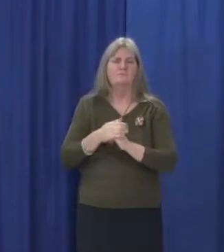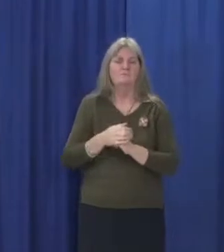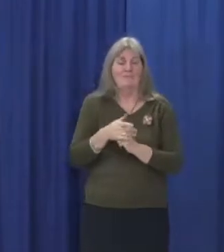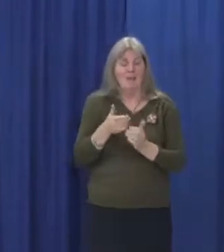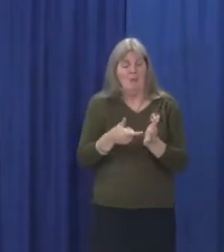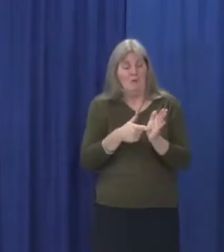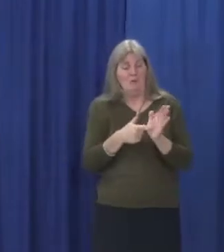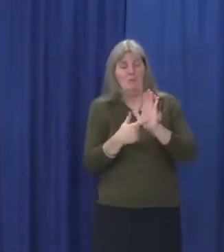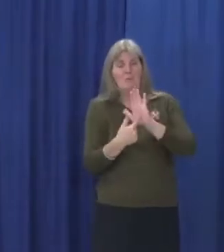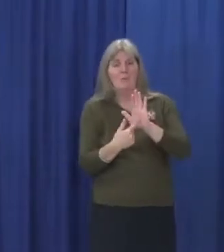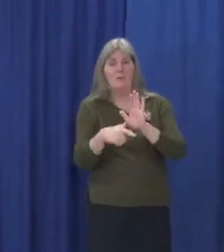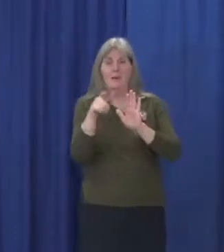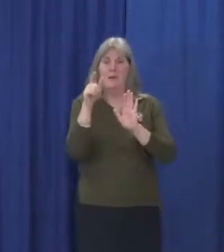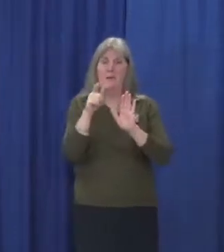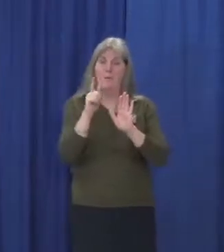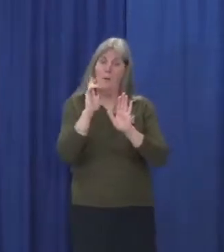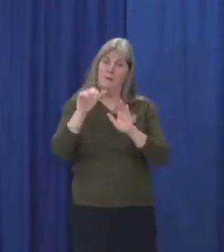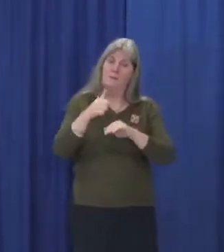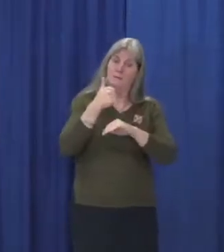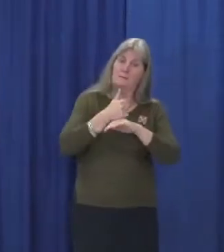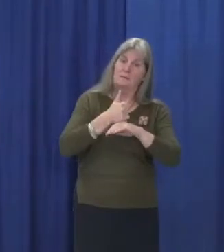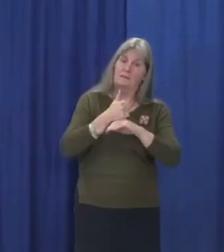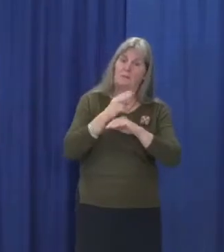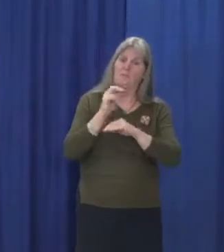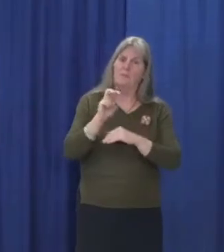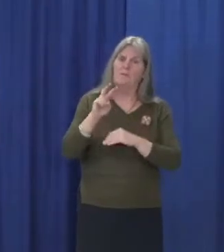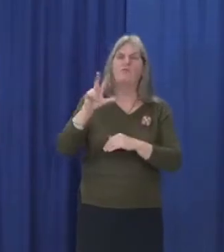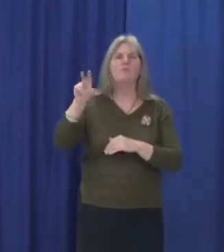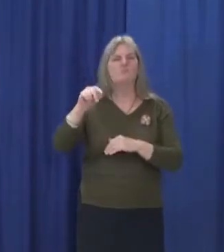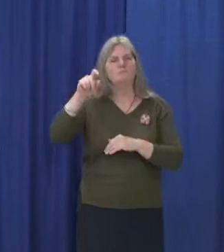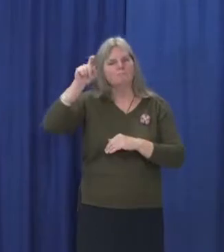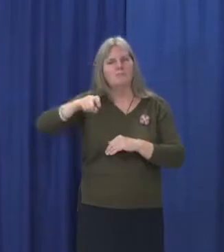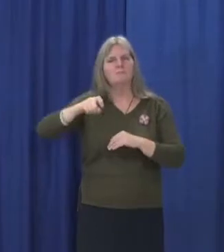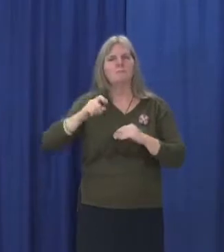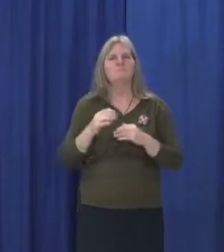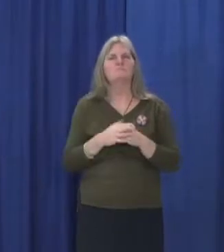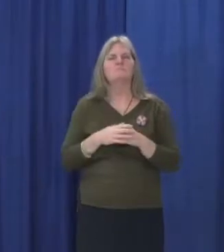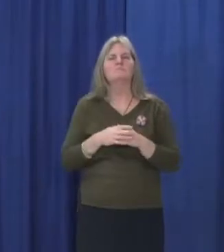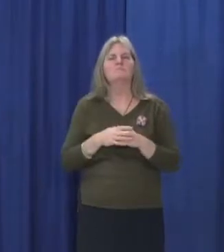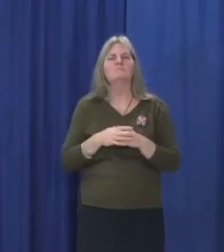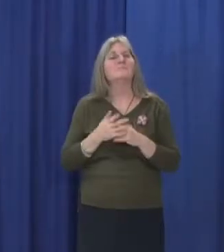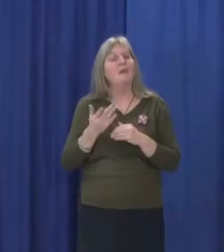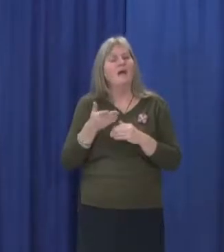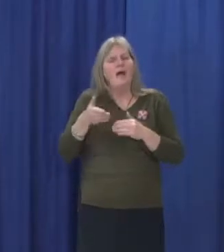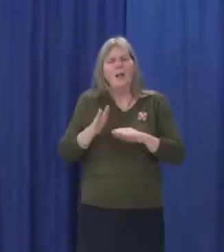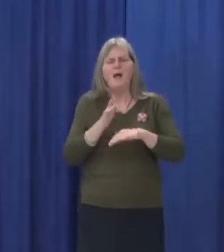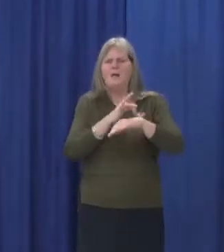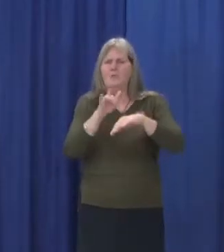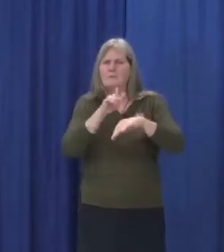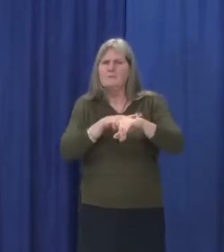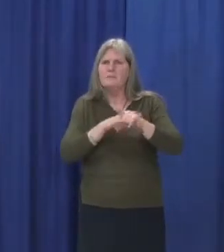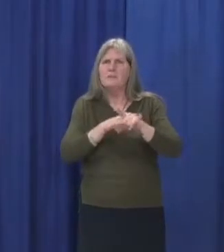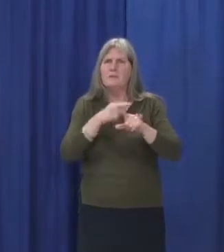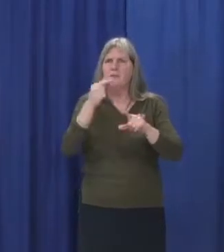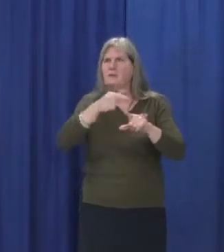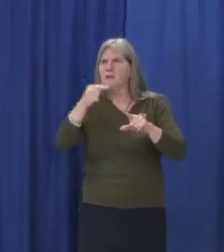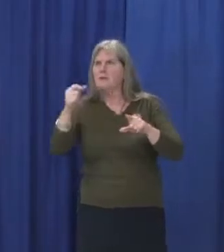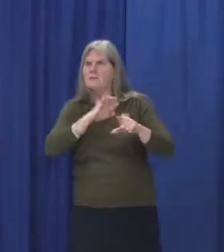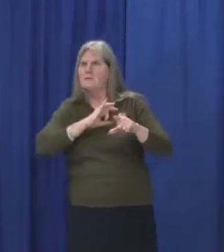This requirements will also come into place November 30th. This will allow time for government officials to work